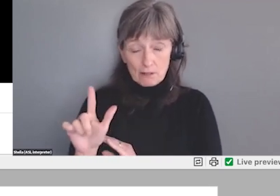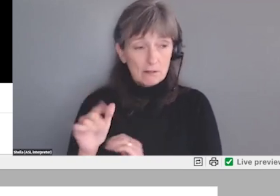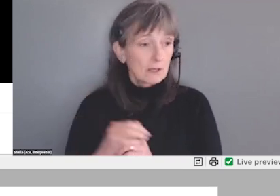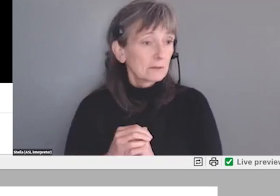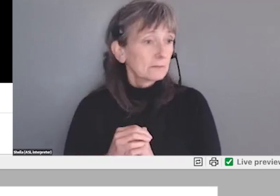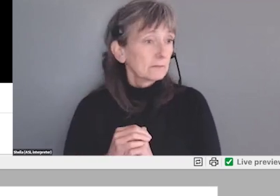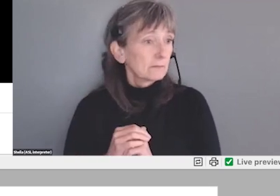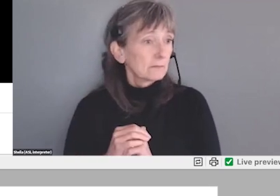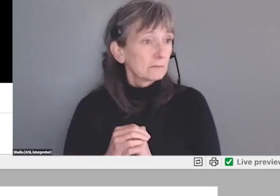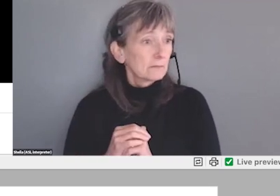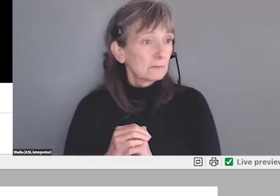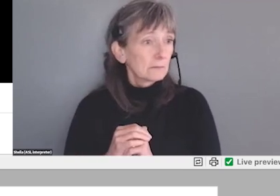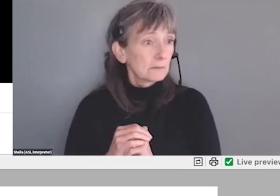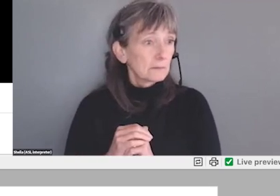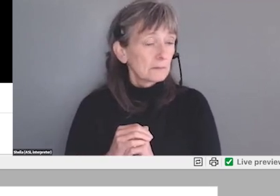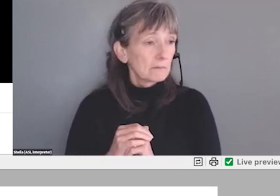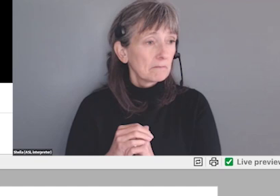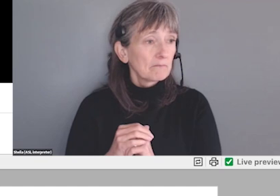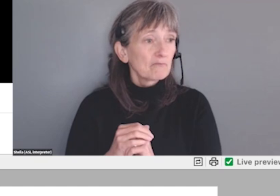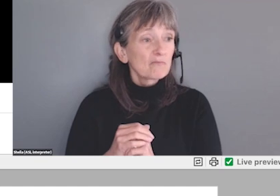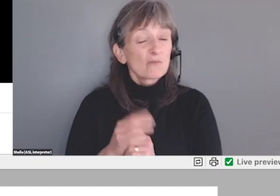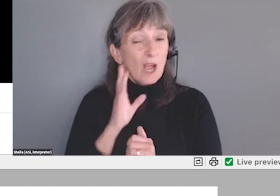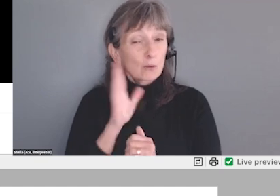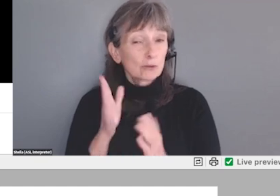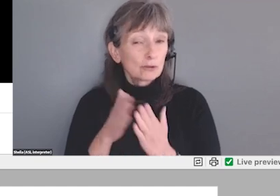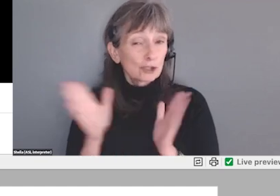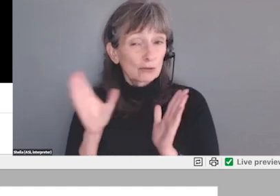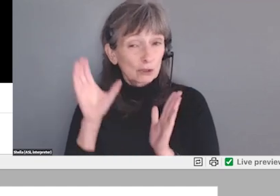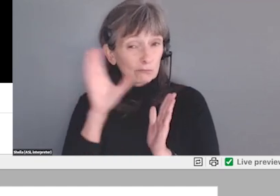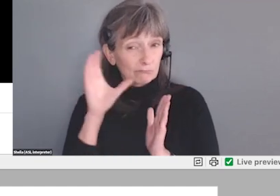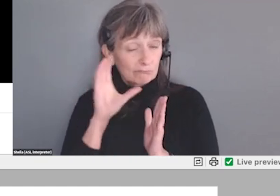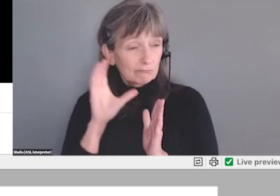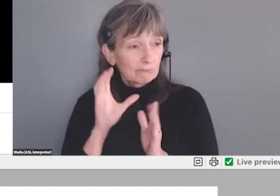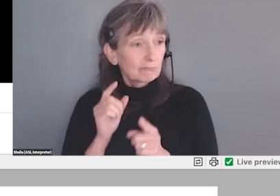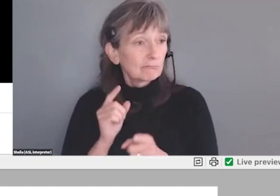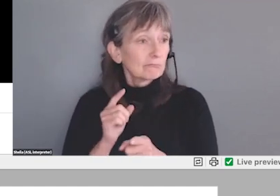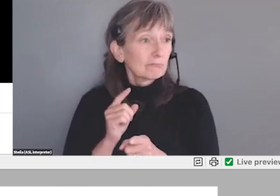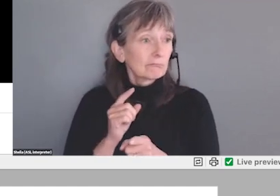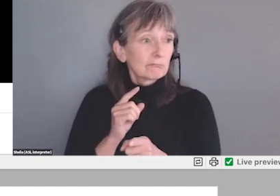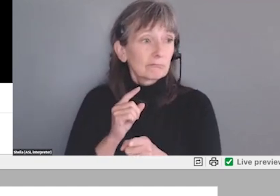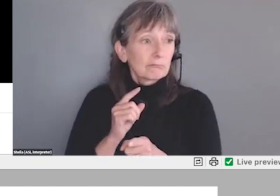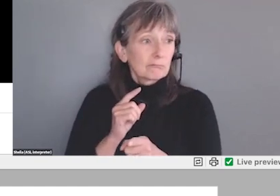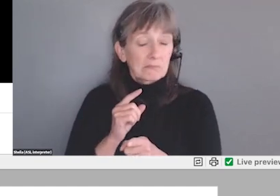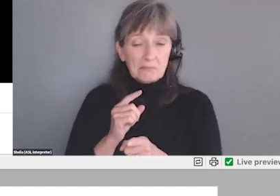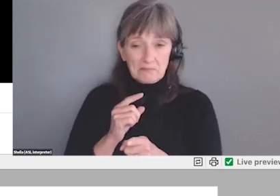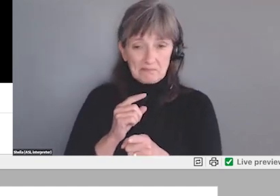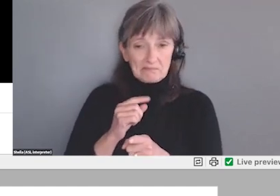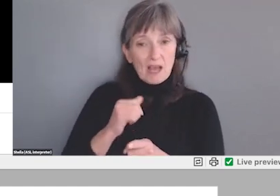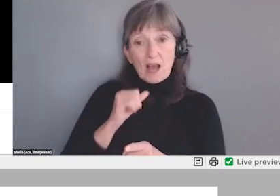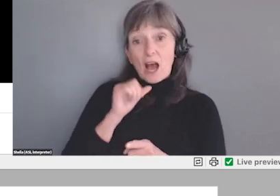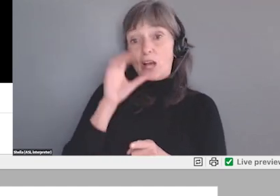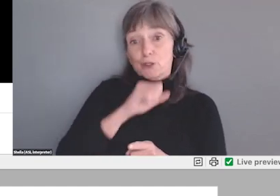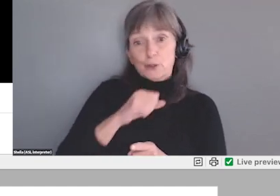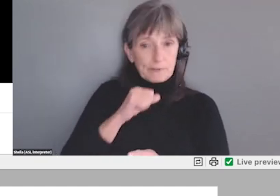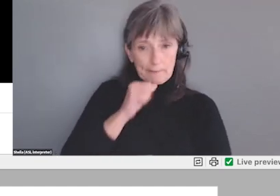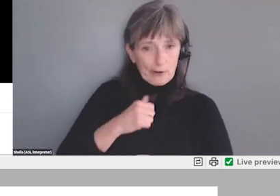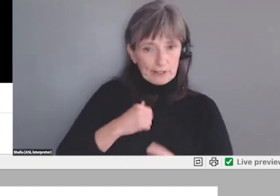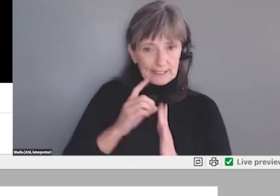to give it a general query. Assuming that I am not a designer and I'm more a publisher,